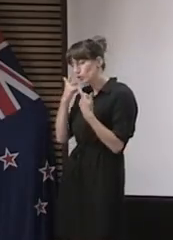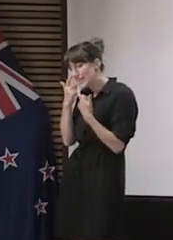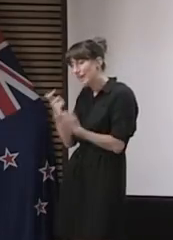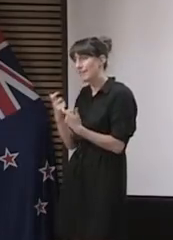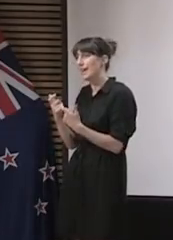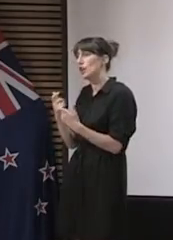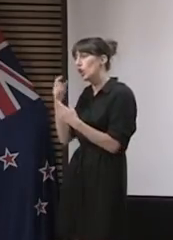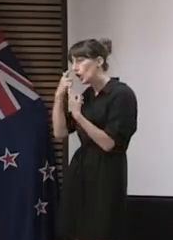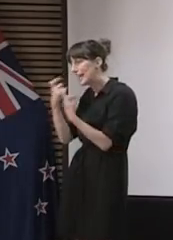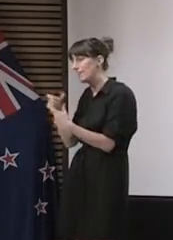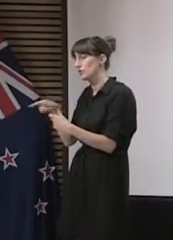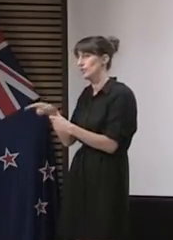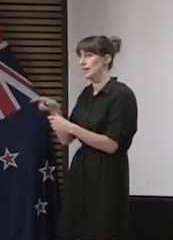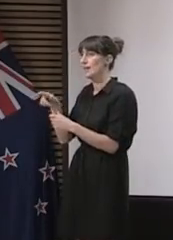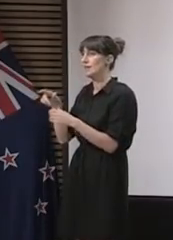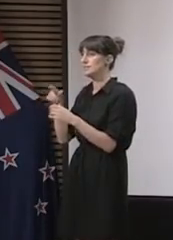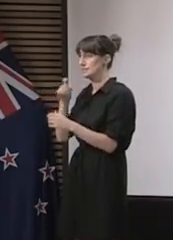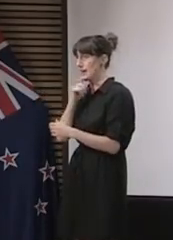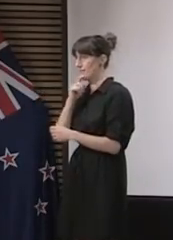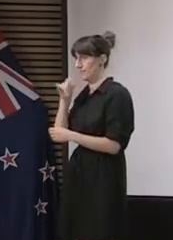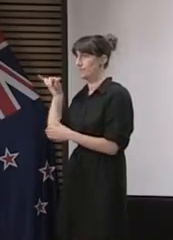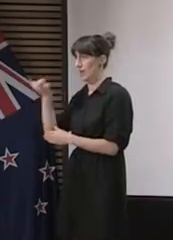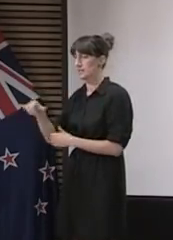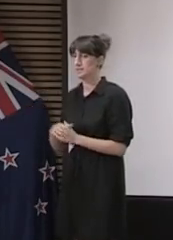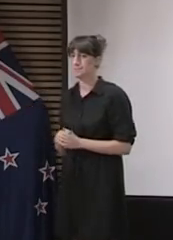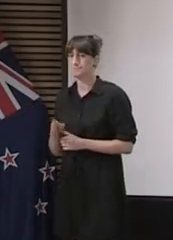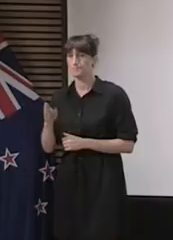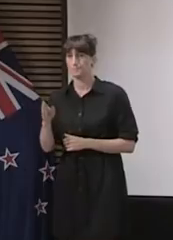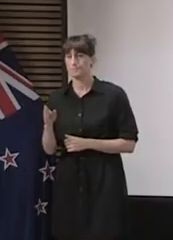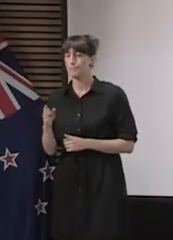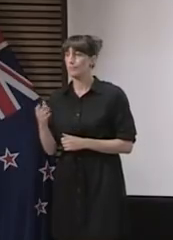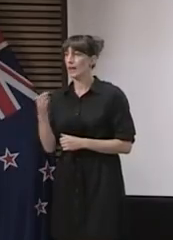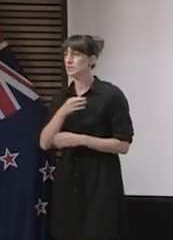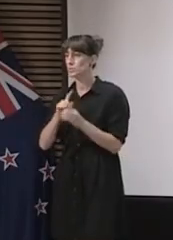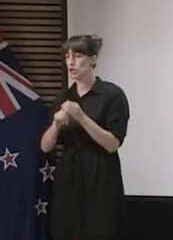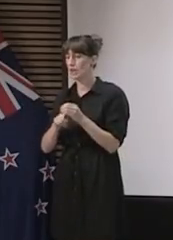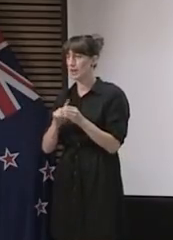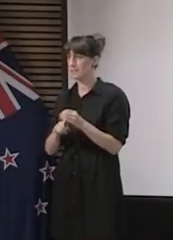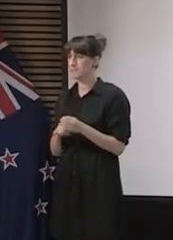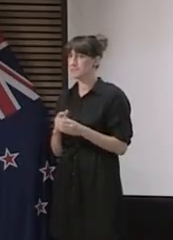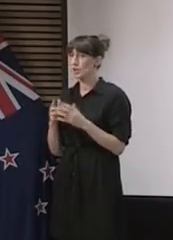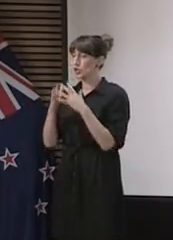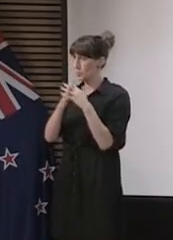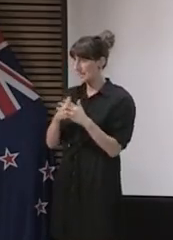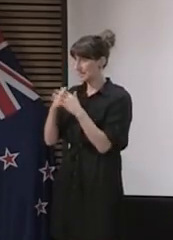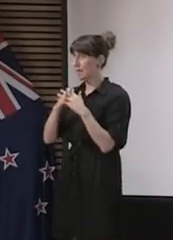We have seen calls from theUS, Australia and Britain foran international inquiry intothe origins of the outbreak inWuhan.